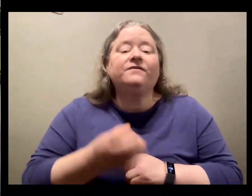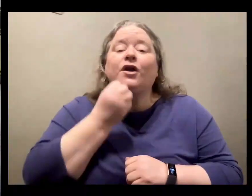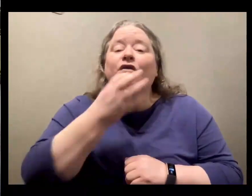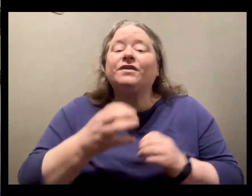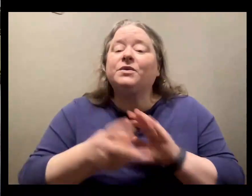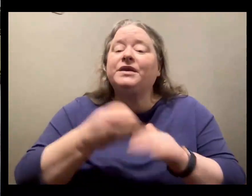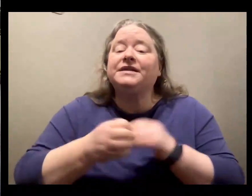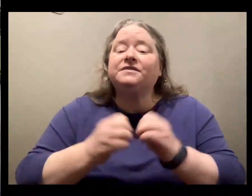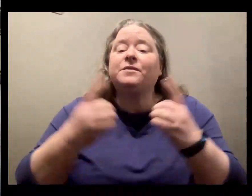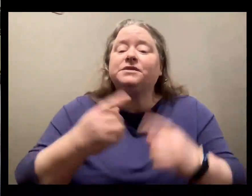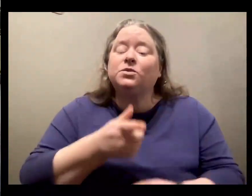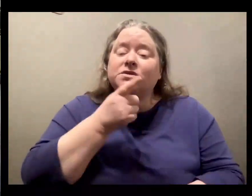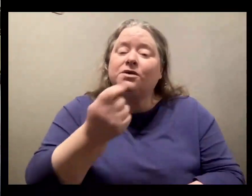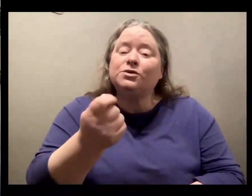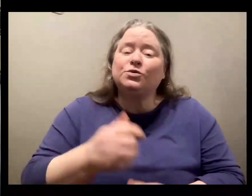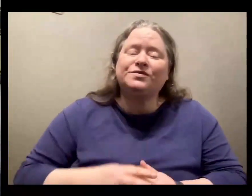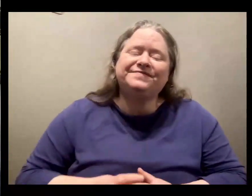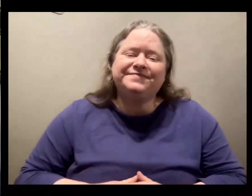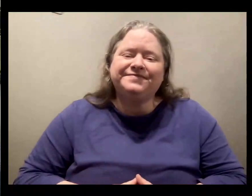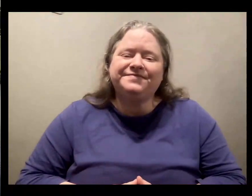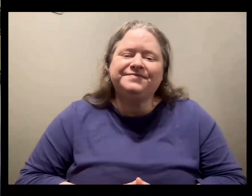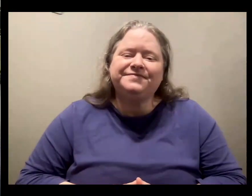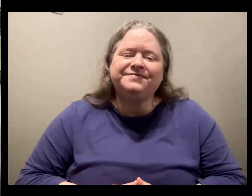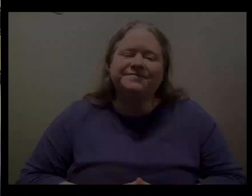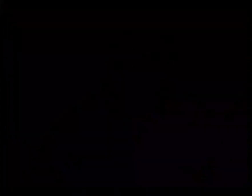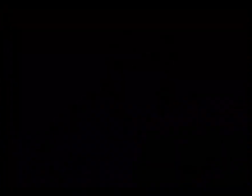Have a lovely weekend, everybody, and I will talk soon.